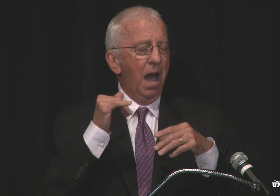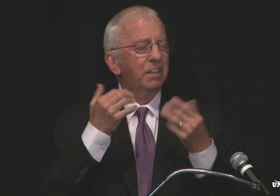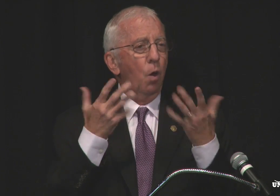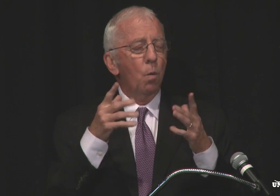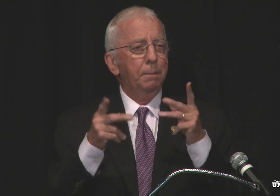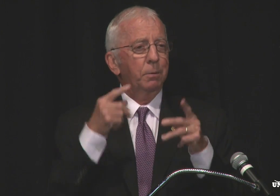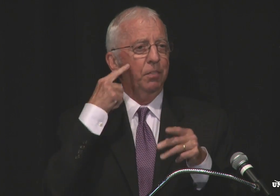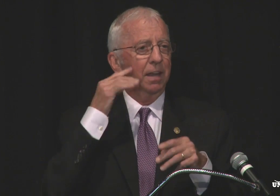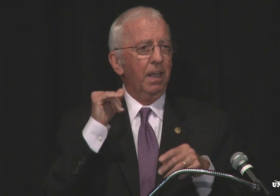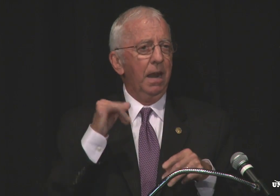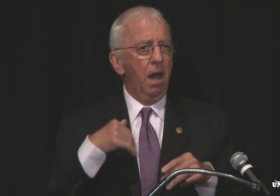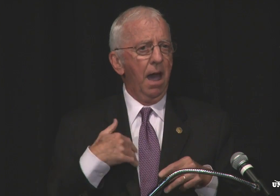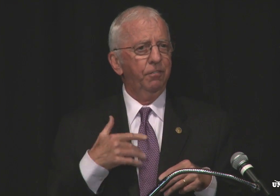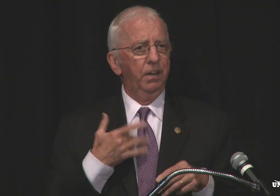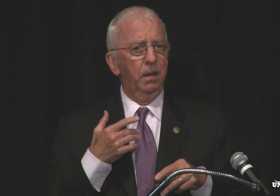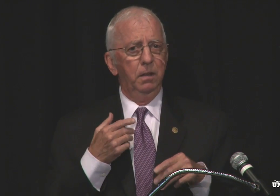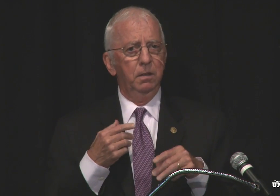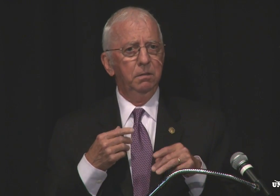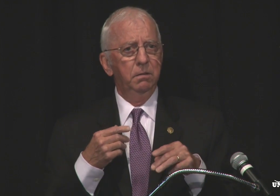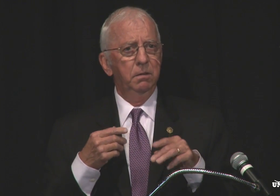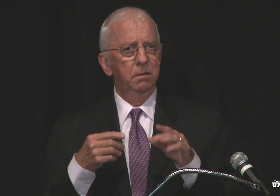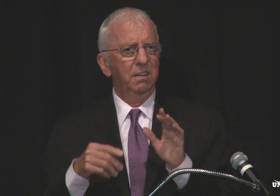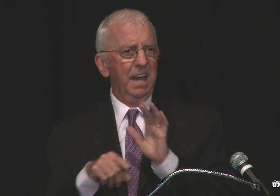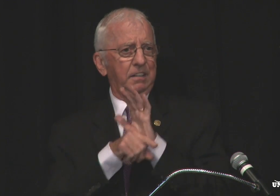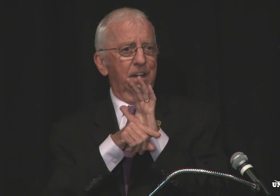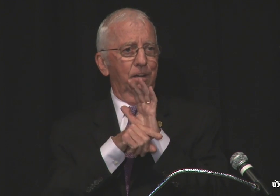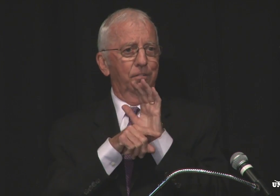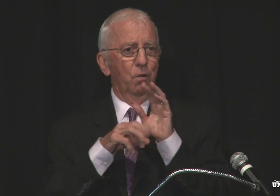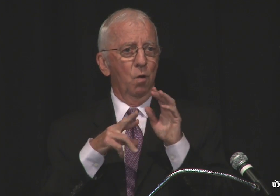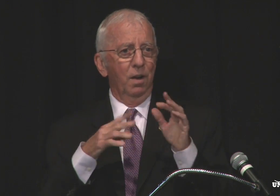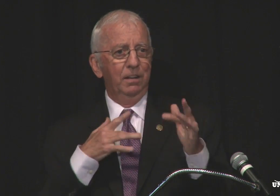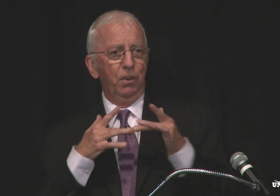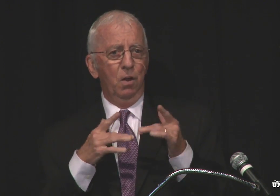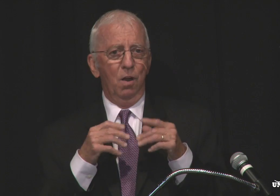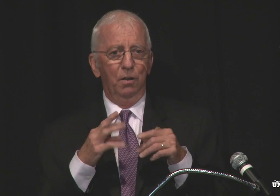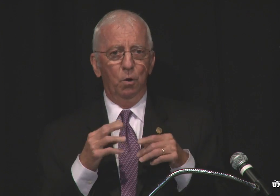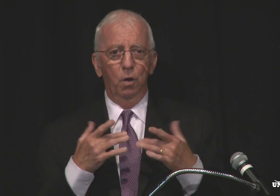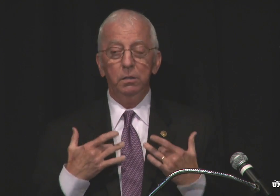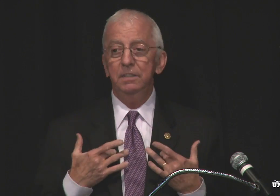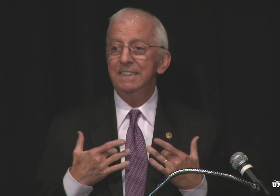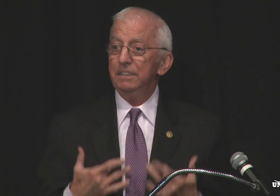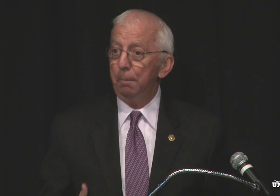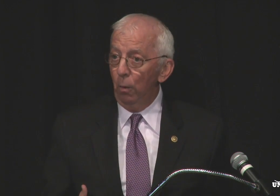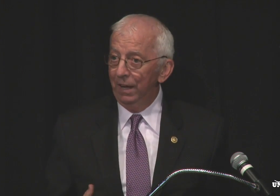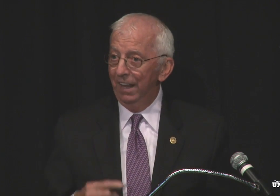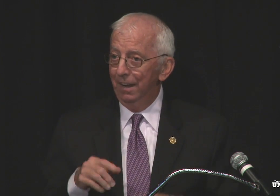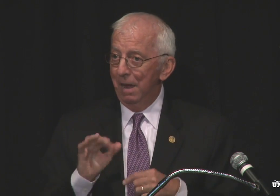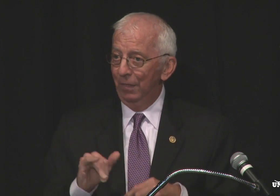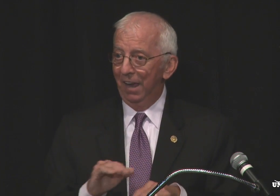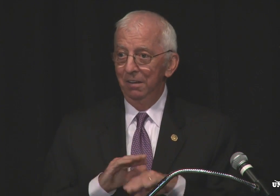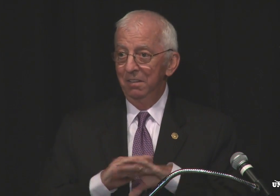I don't want people to think that I feel negative or concerned or disappointed about that.